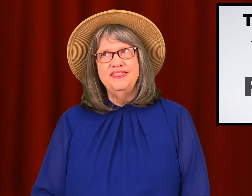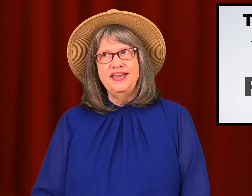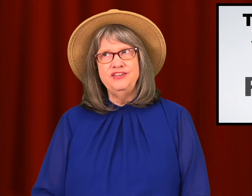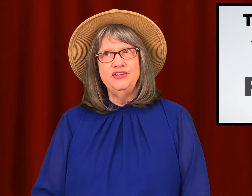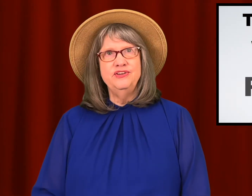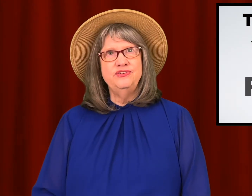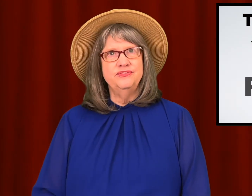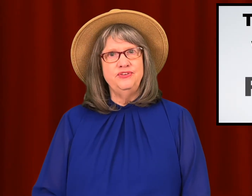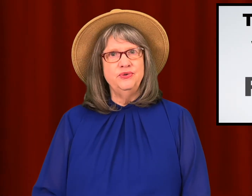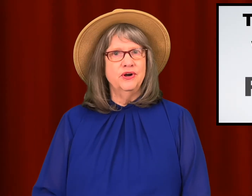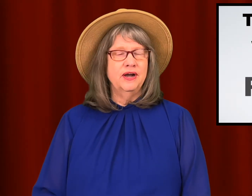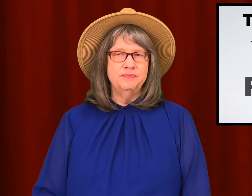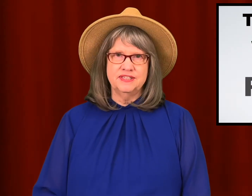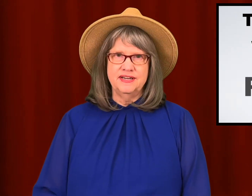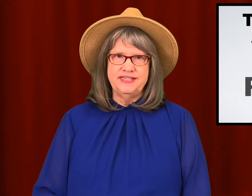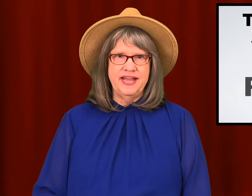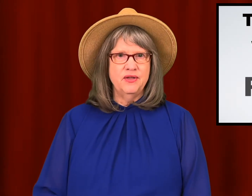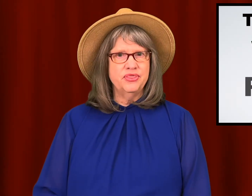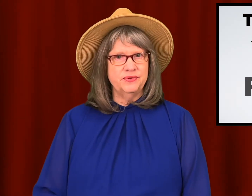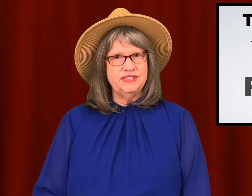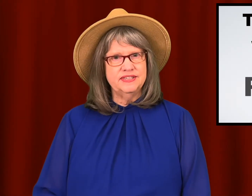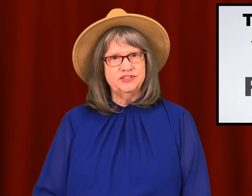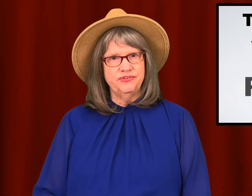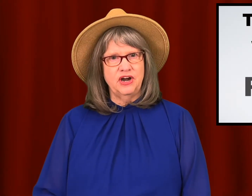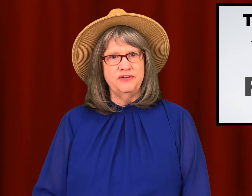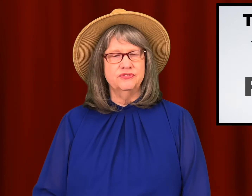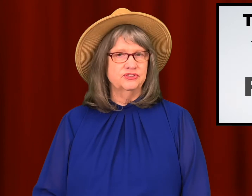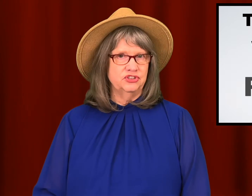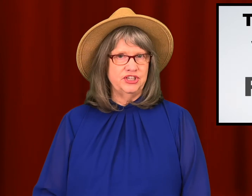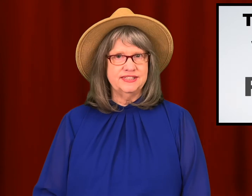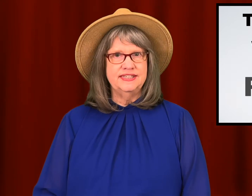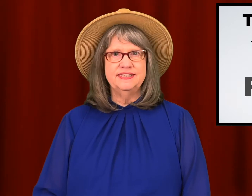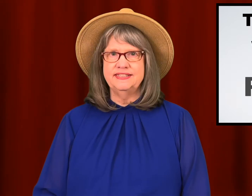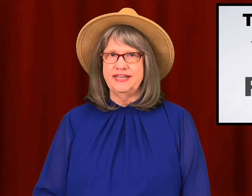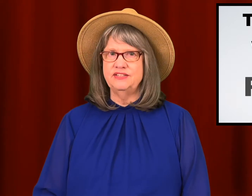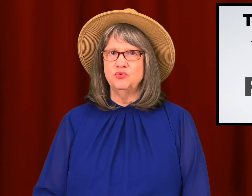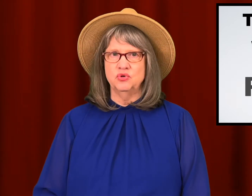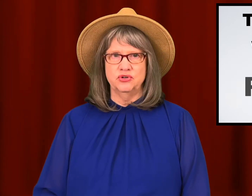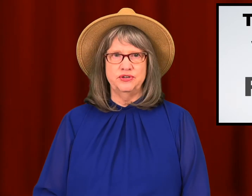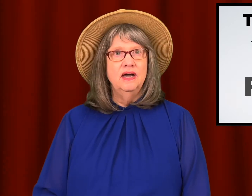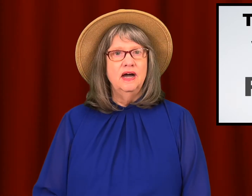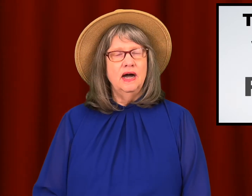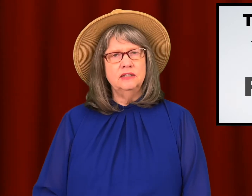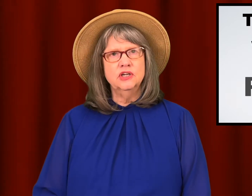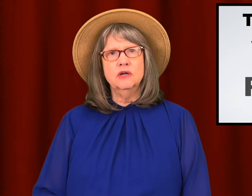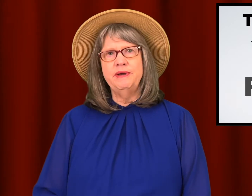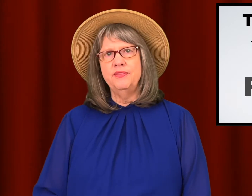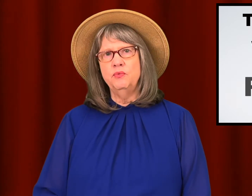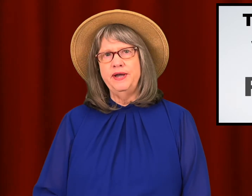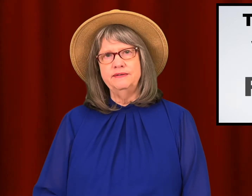Thank you to viewer Upside Down 365 for suggesting today's word. I'll talk about the way of